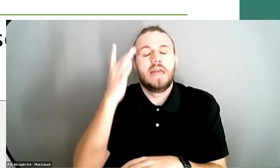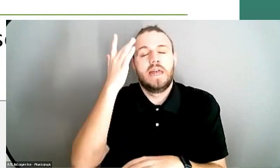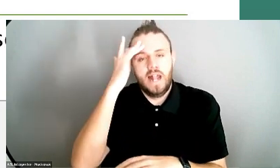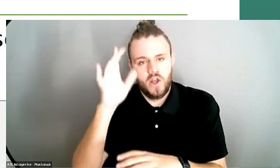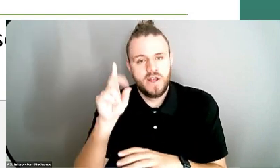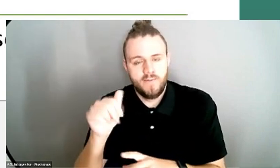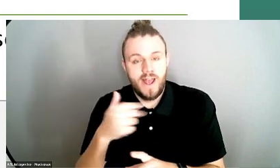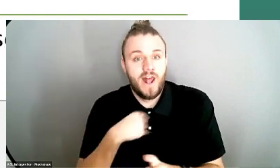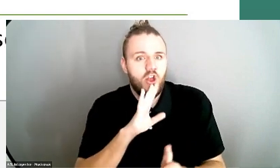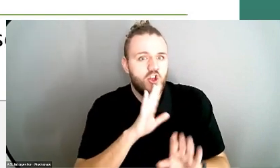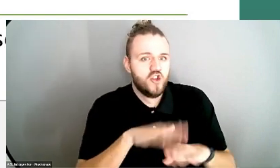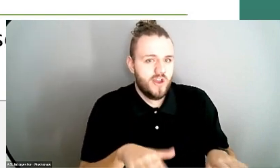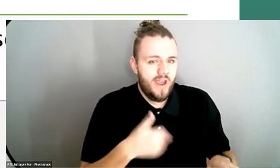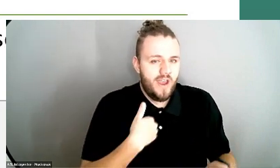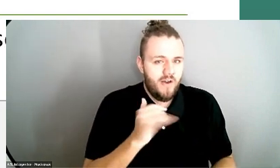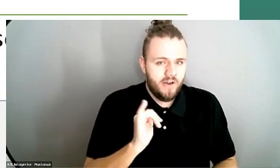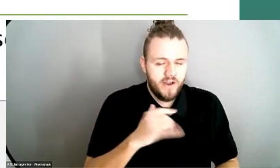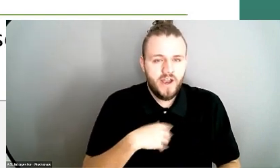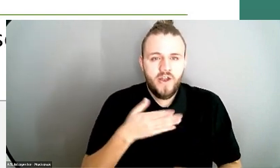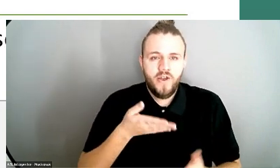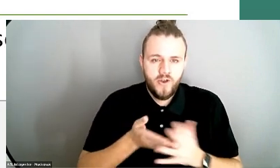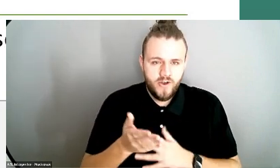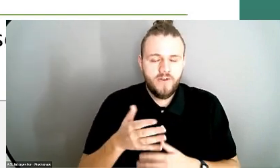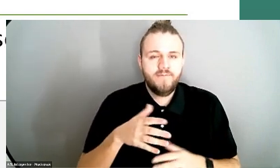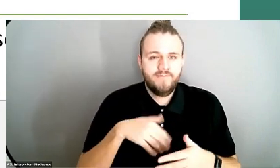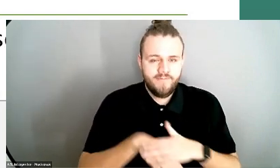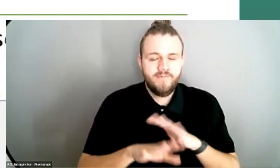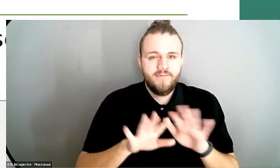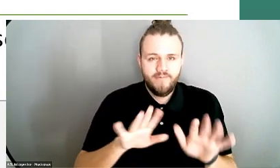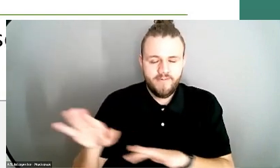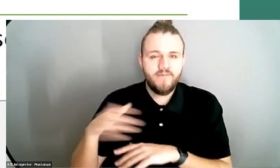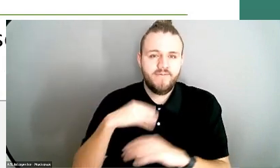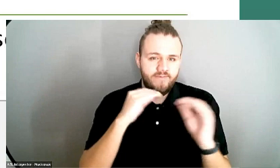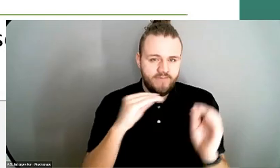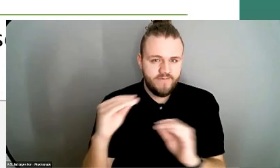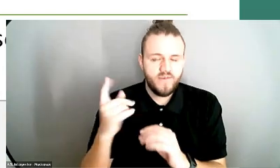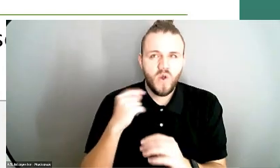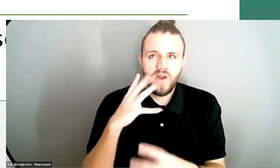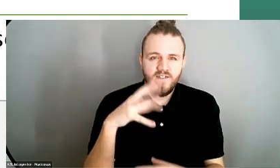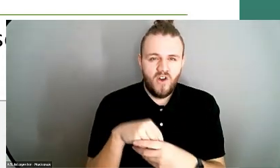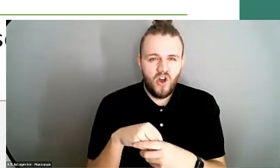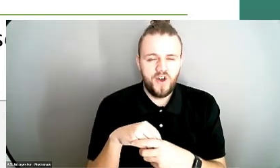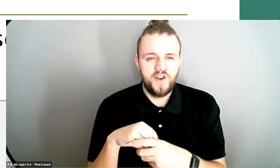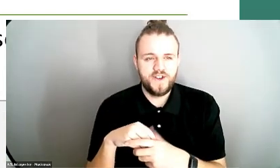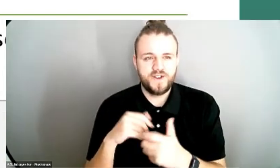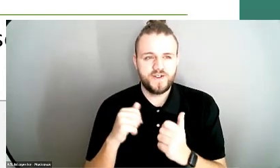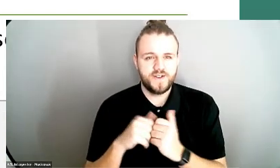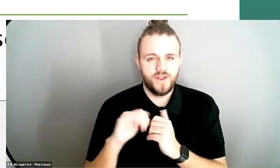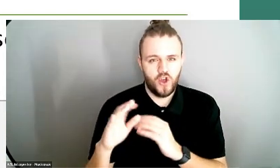than they've gone through pregnancy and have children. And so being involved in education from